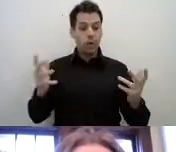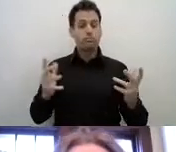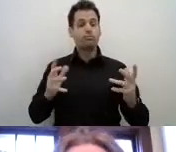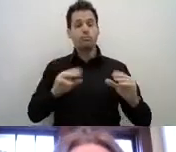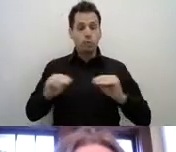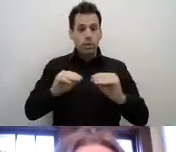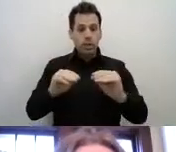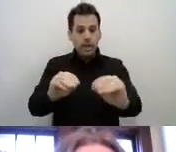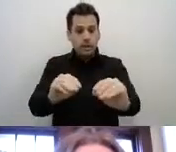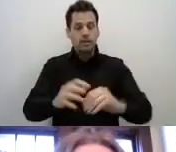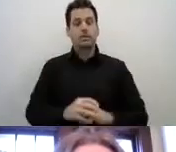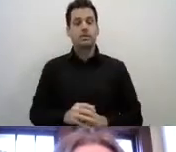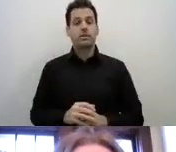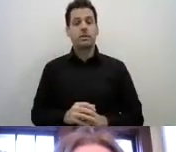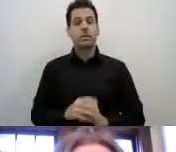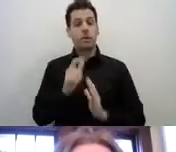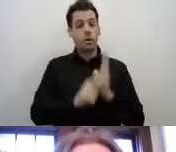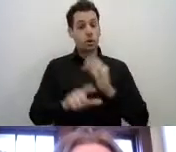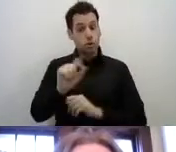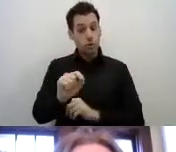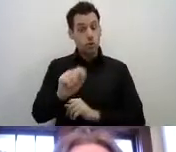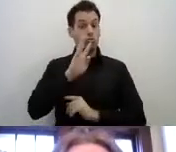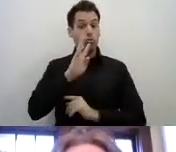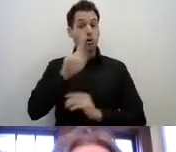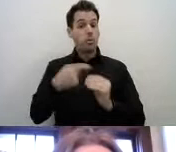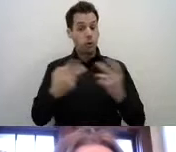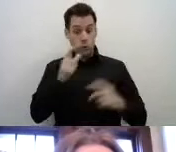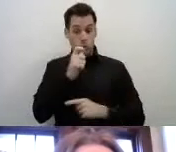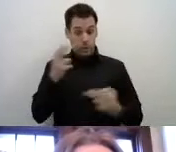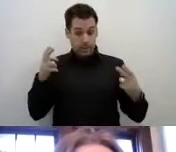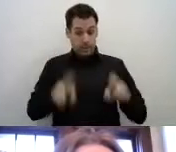article 20 commits signatories to ensure the greatest possible independence for persons